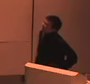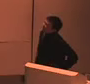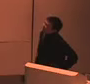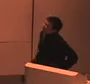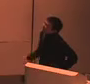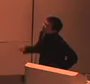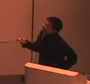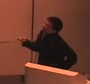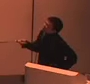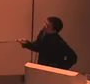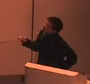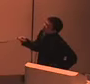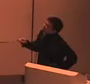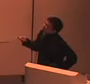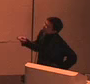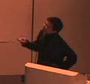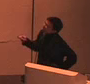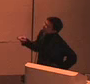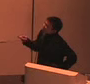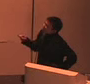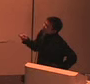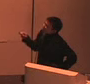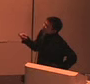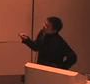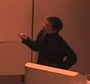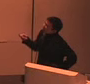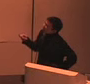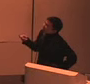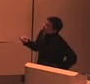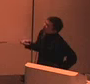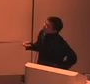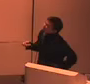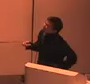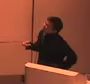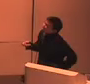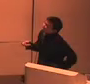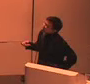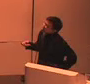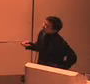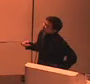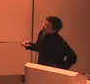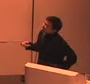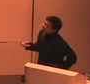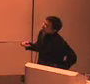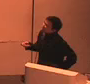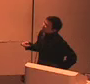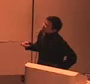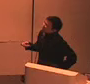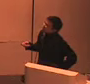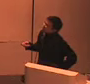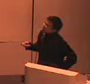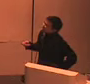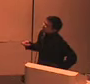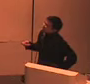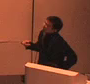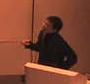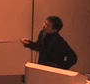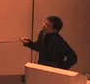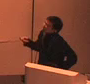And then this is a real solid wooden block. And stacking. And finished.